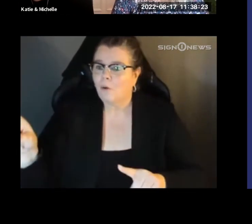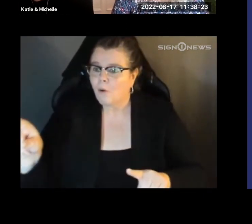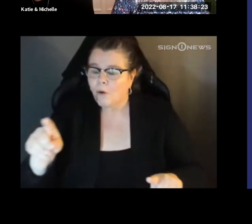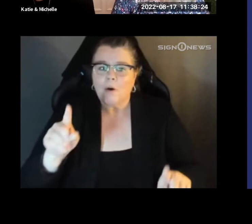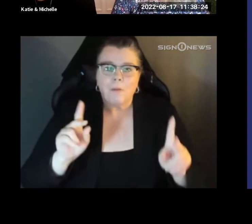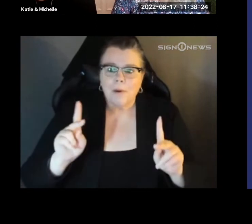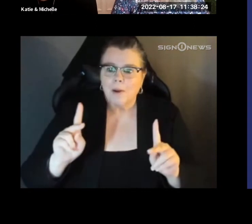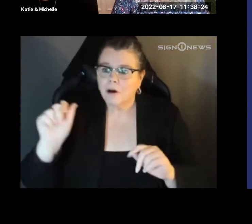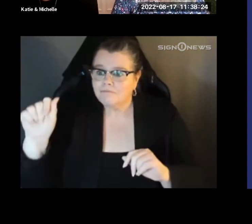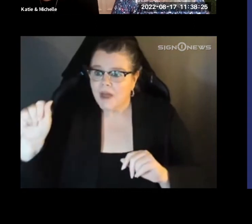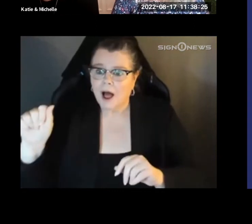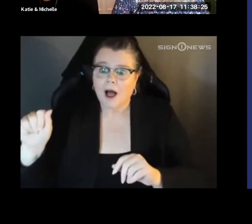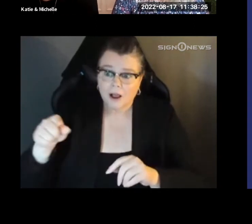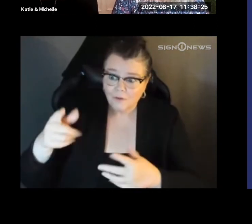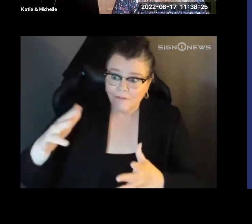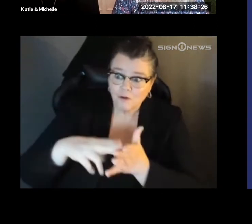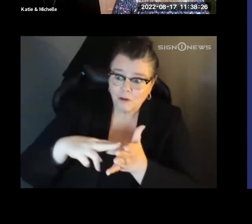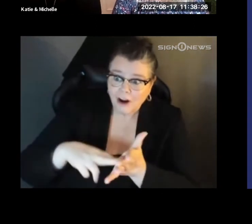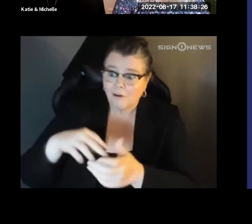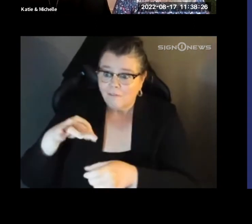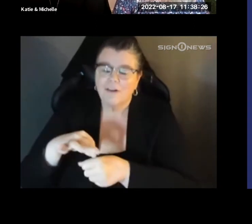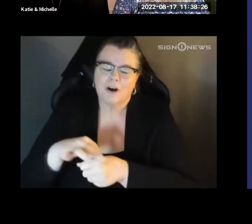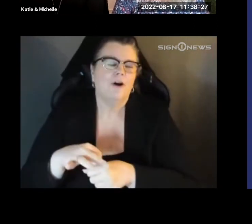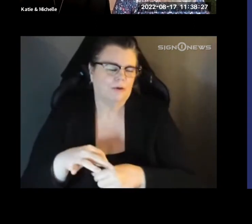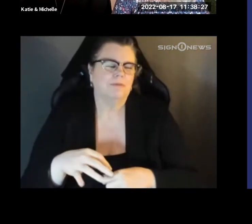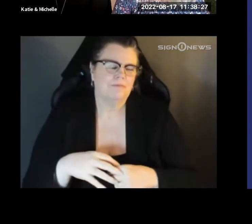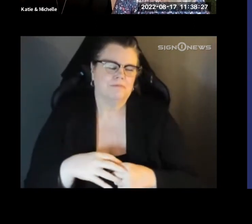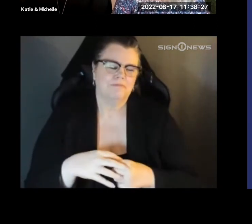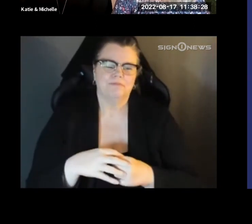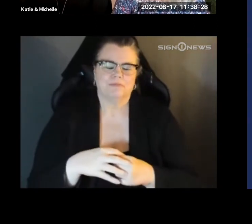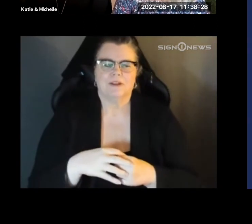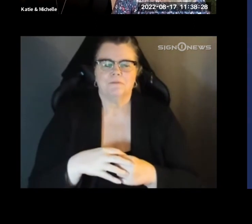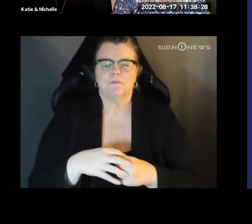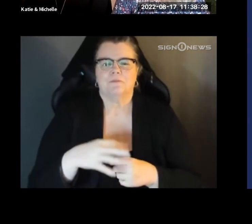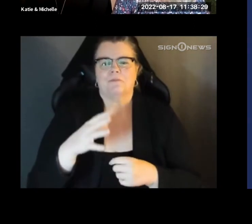information about candidates and platforms and we have another date we want you to save